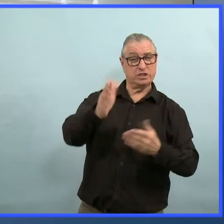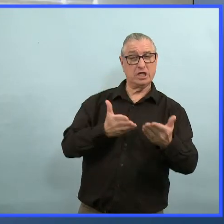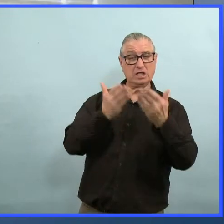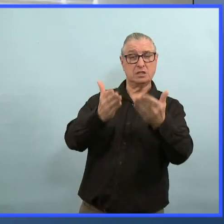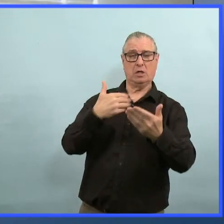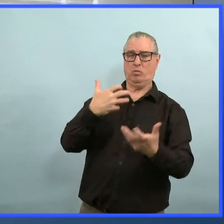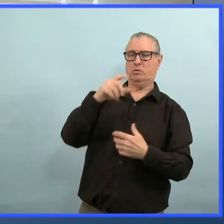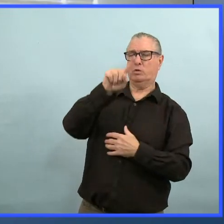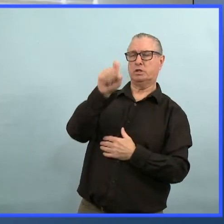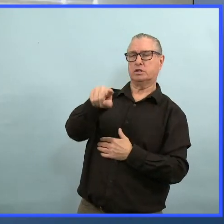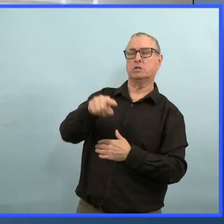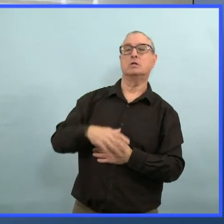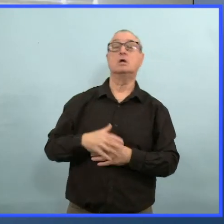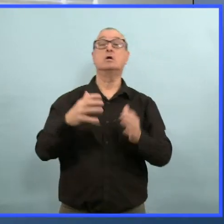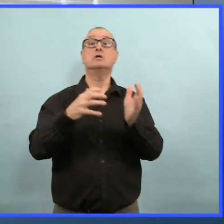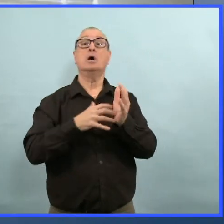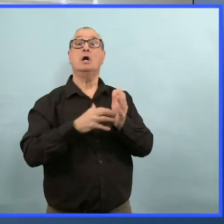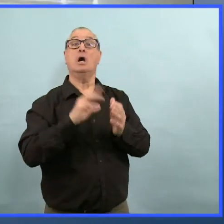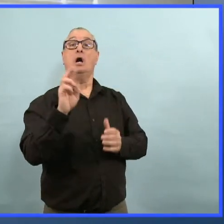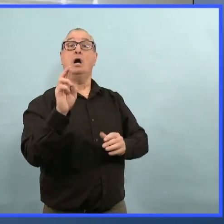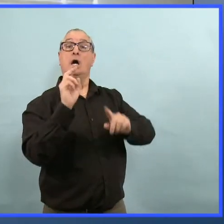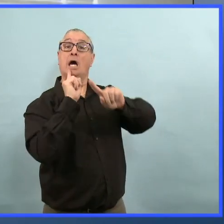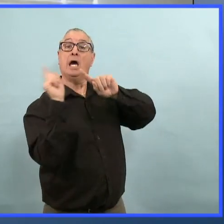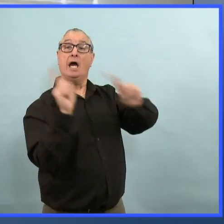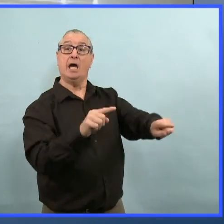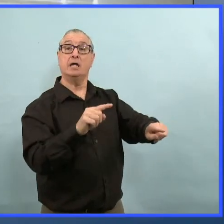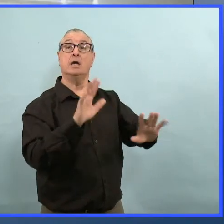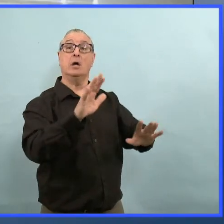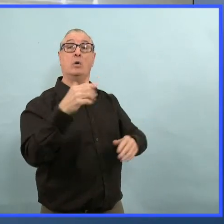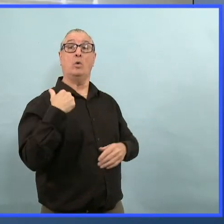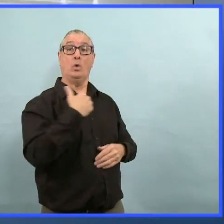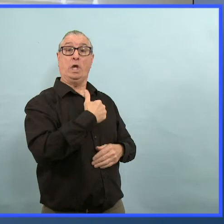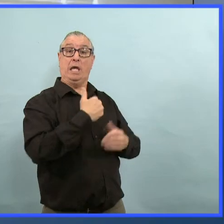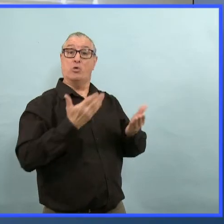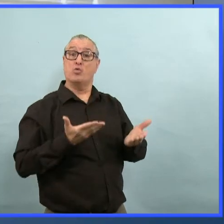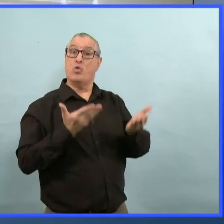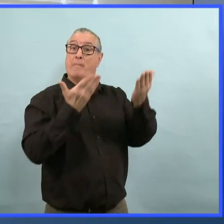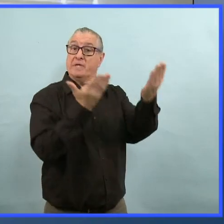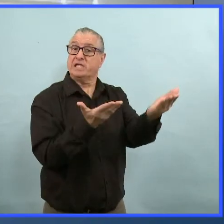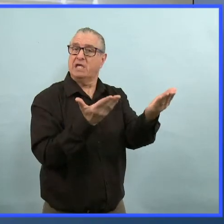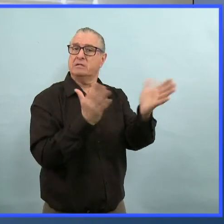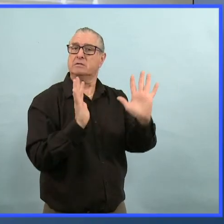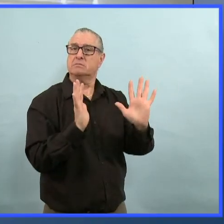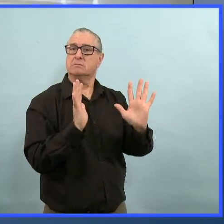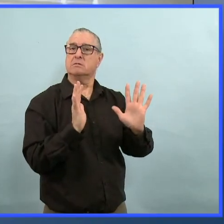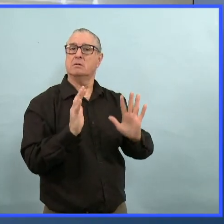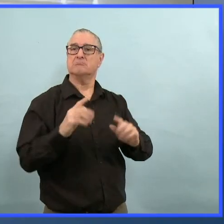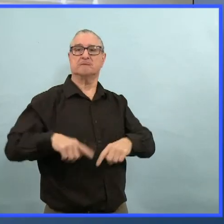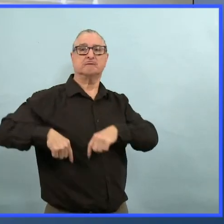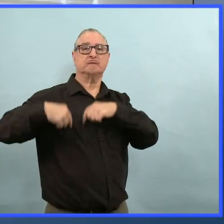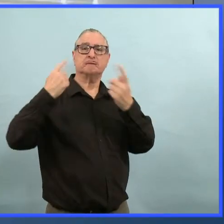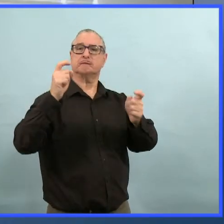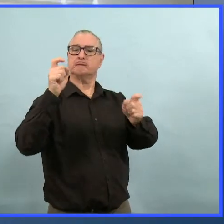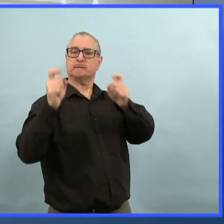and continually so we're looking at those numbers we support the move forward with the loosening of